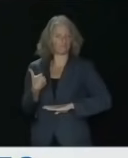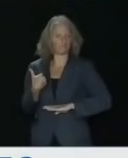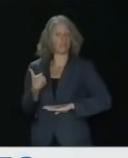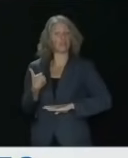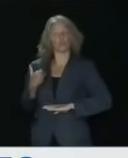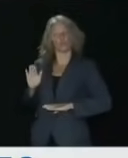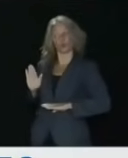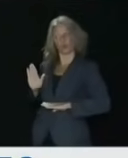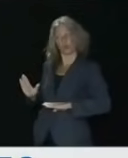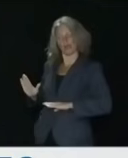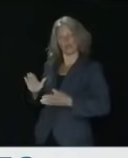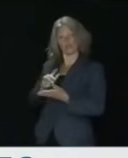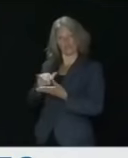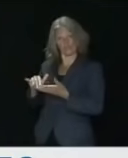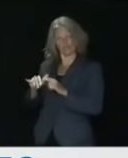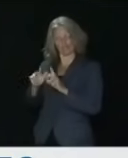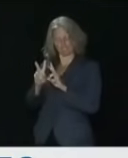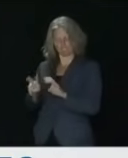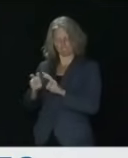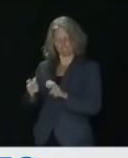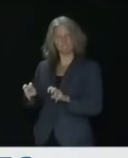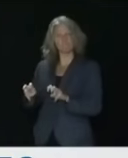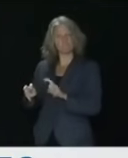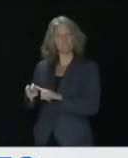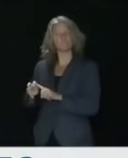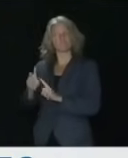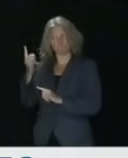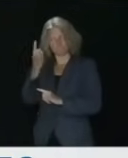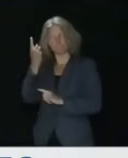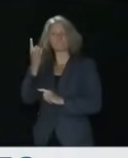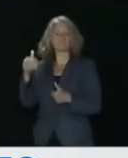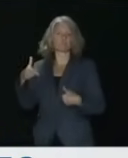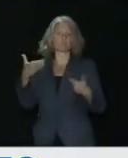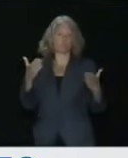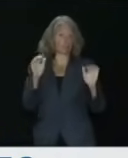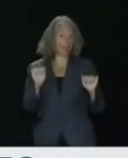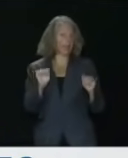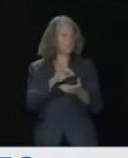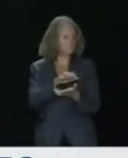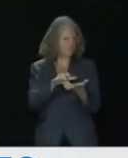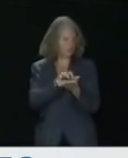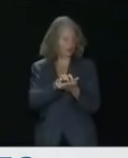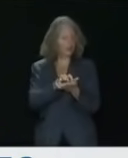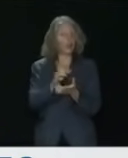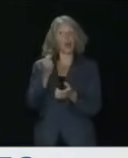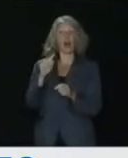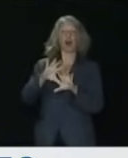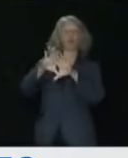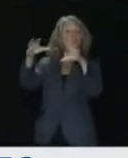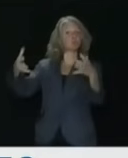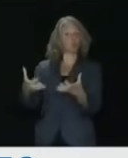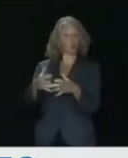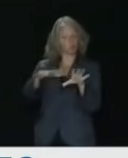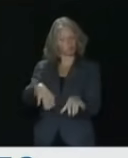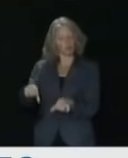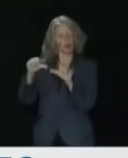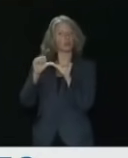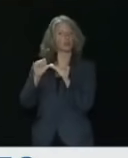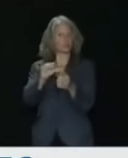PRESENT. SO THAT'S THE STUDY IN PARTICULAR, THAT NACI HAS TAKEN TO ACCOUNT.